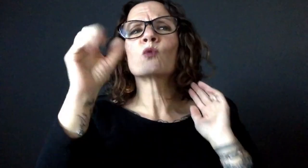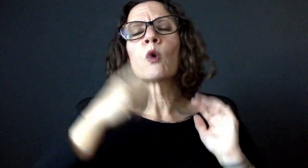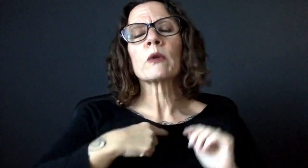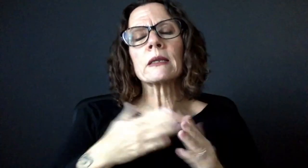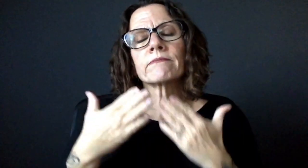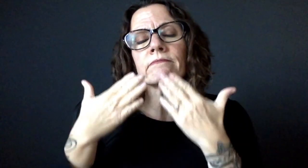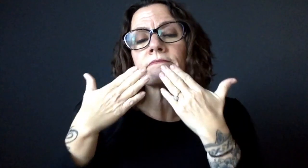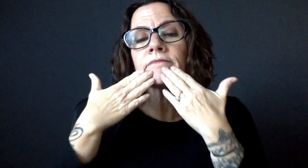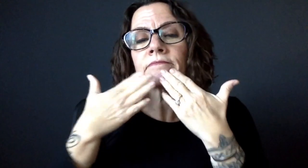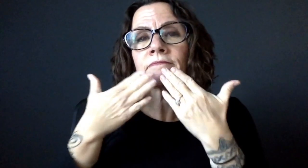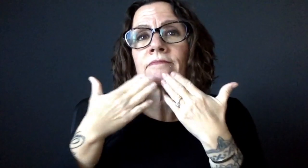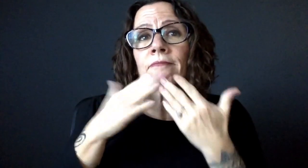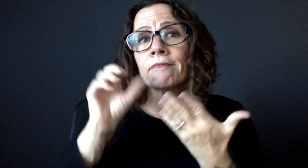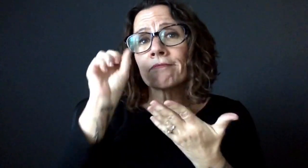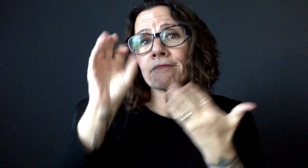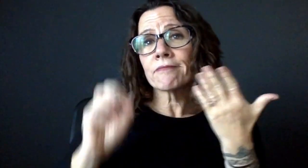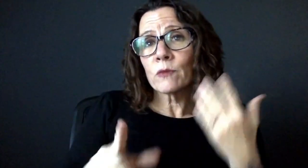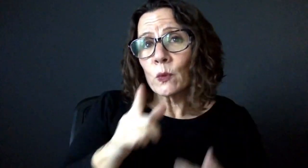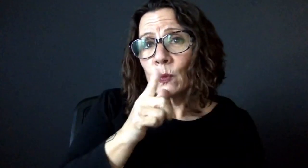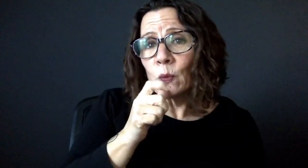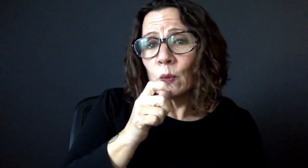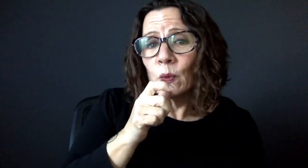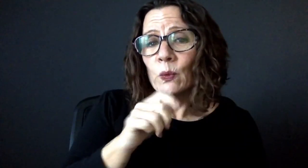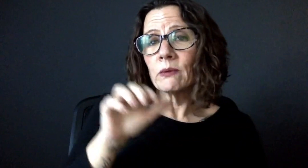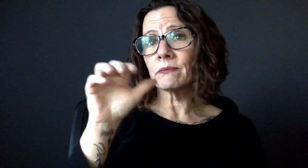So, with the deepest thanks and acknowledgements